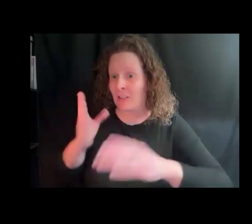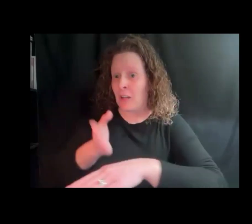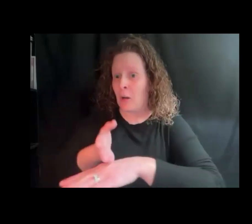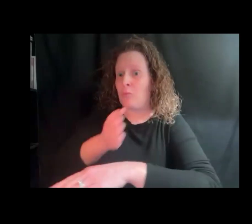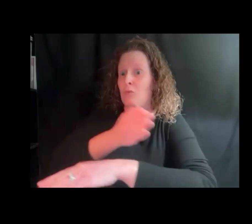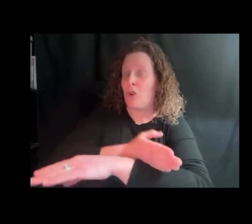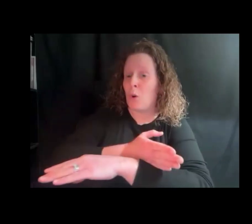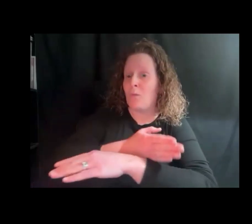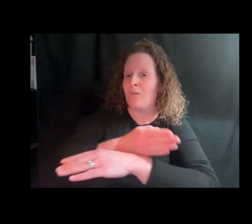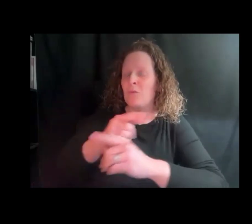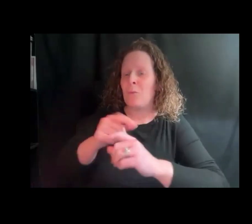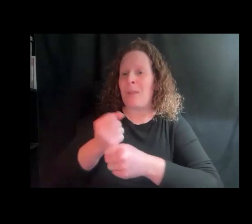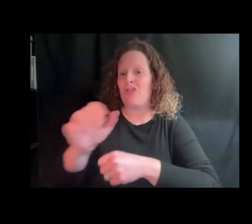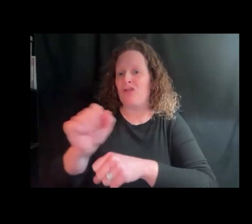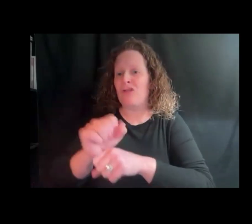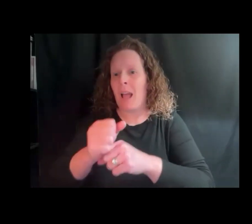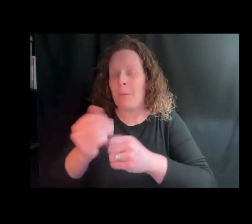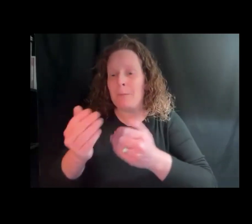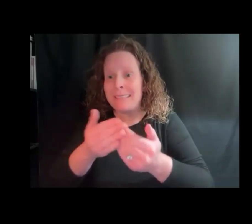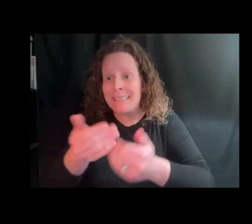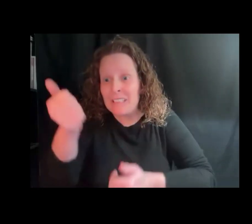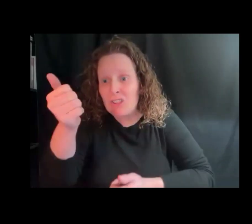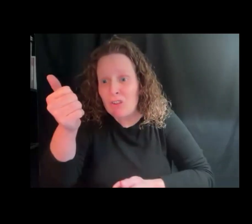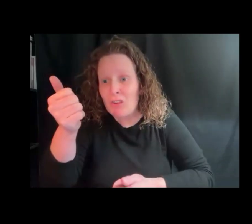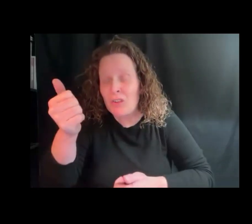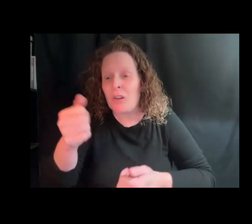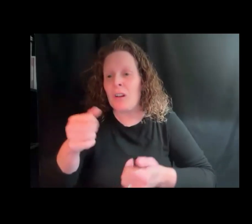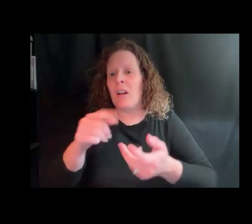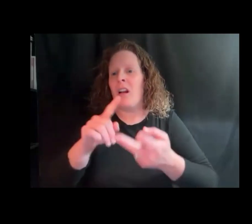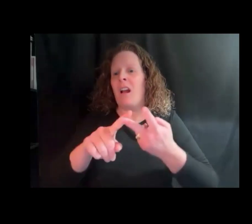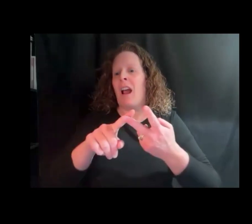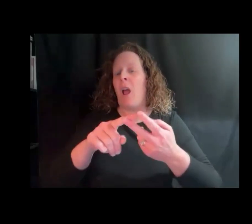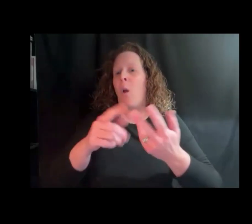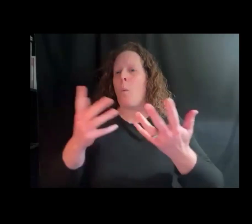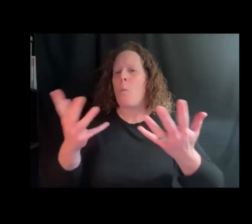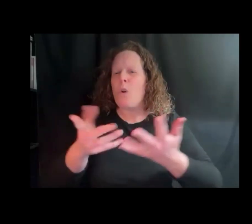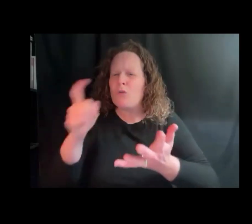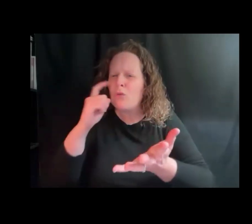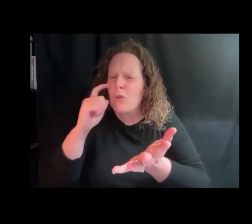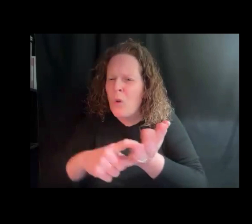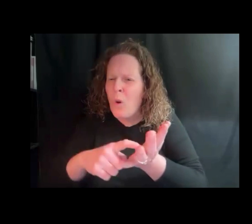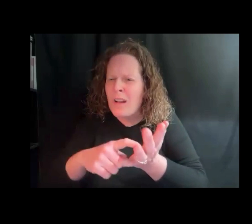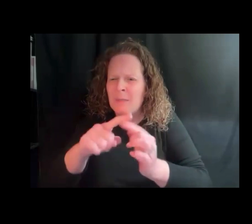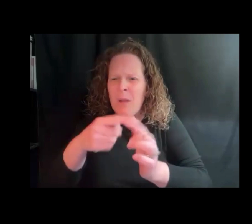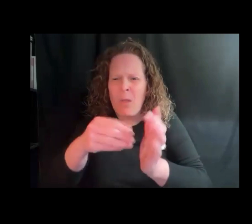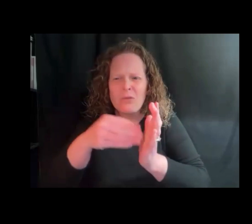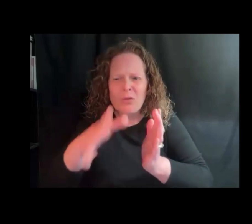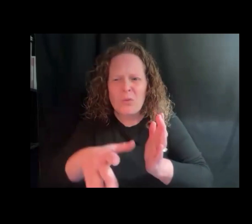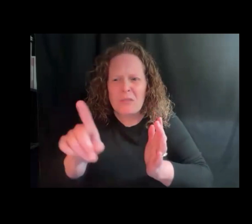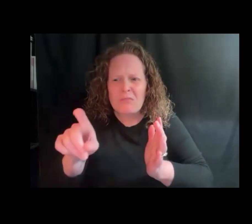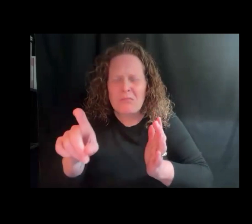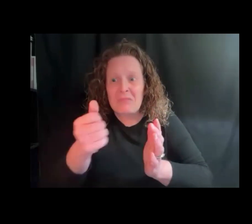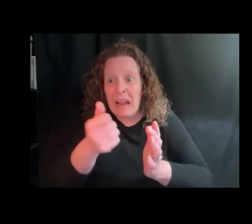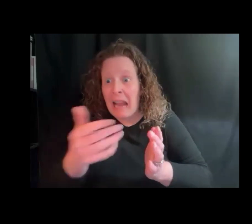asking do you notice anything about the student? Is there anything I need to do to make your job easier?